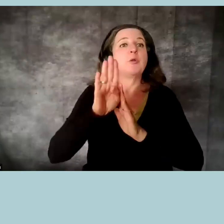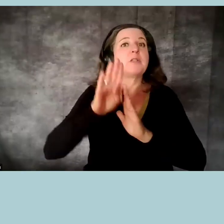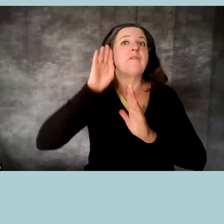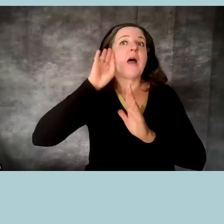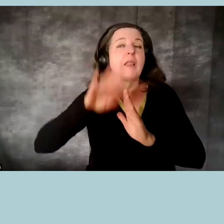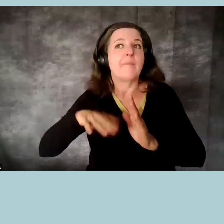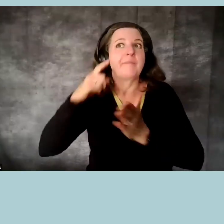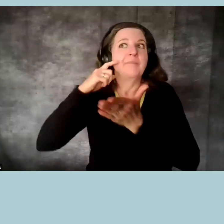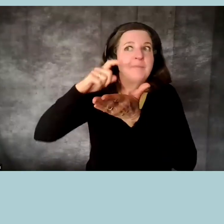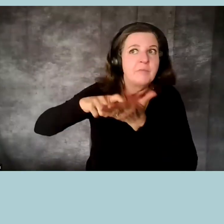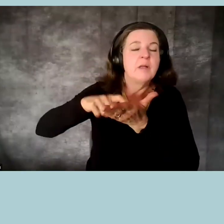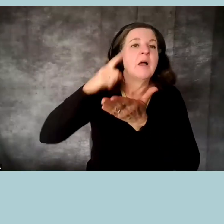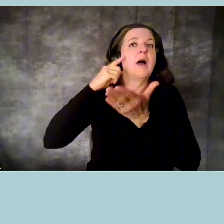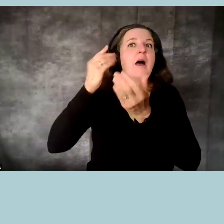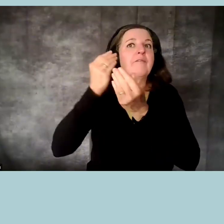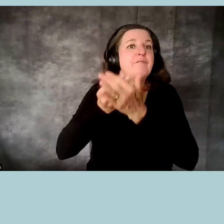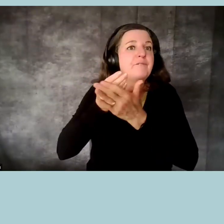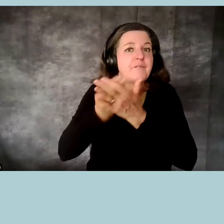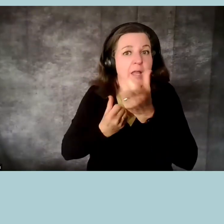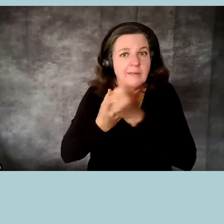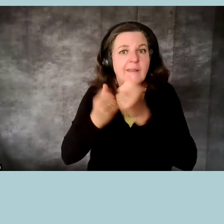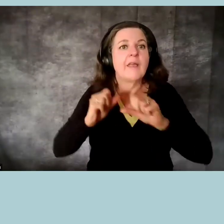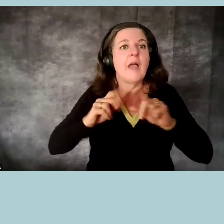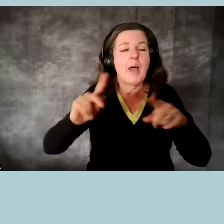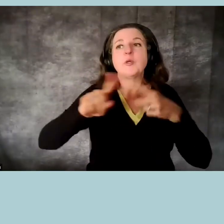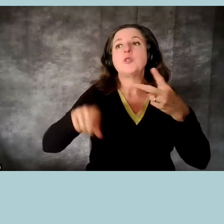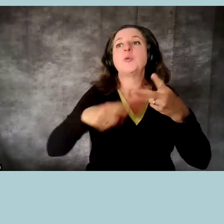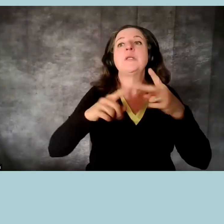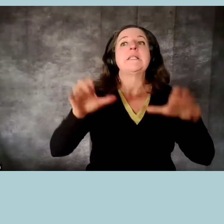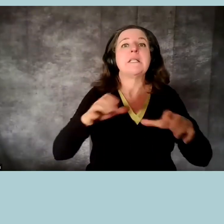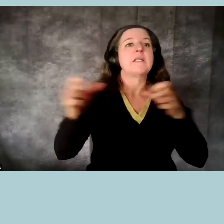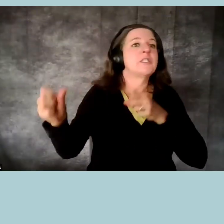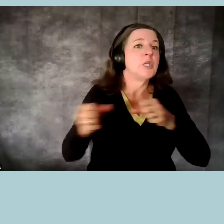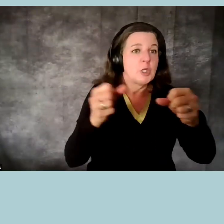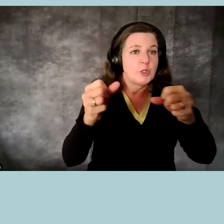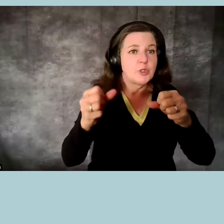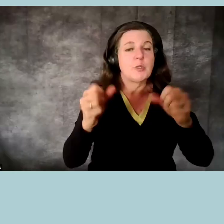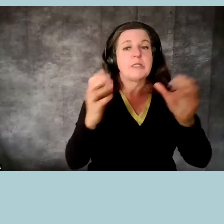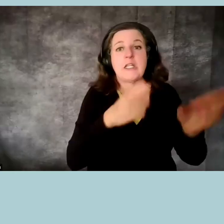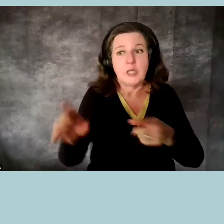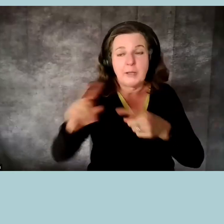developing their strategic plans, when they're holding seminars, when they're doing outreach, that would